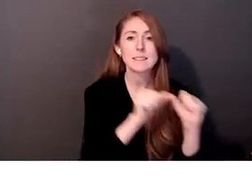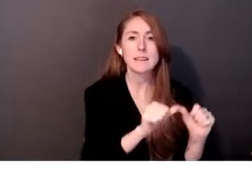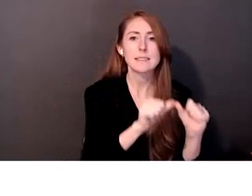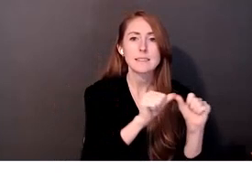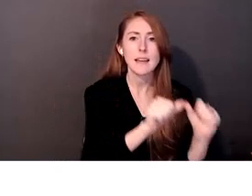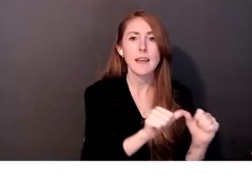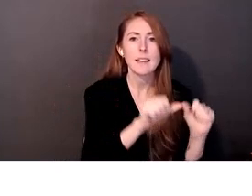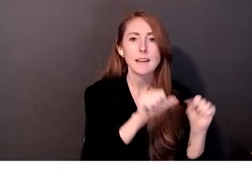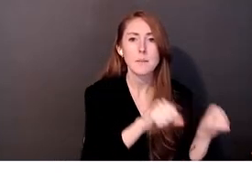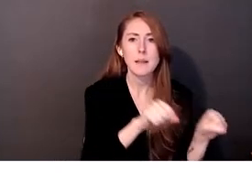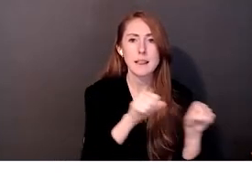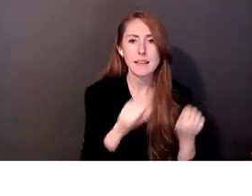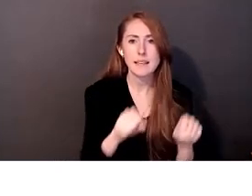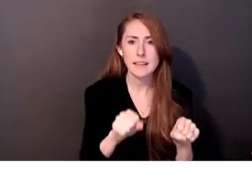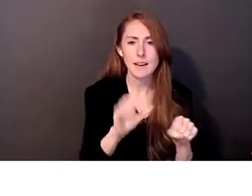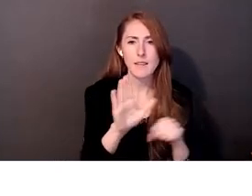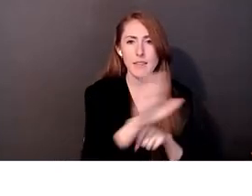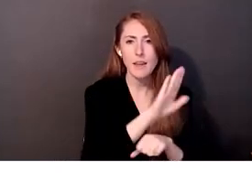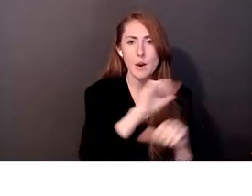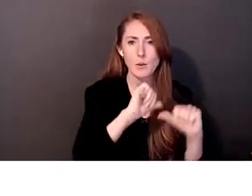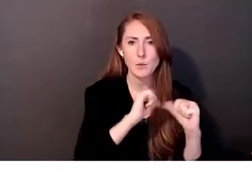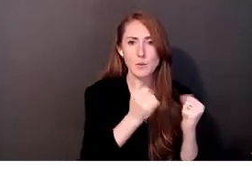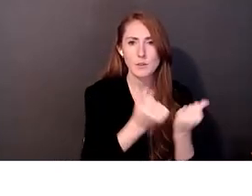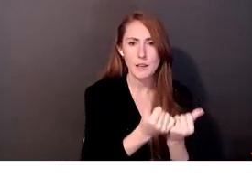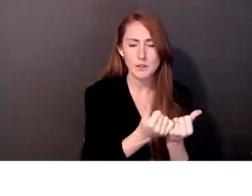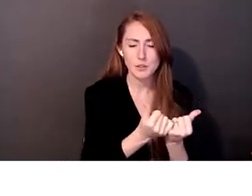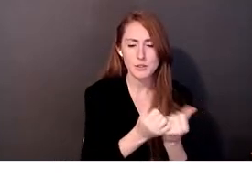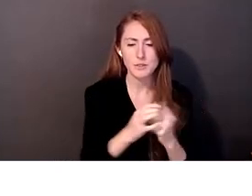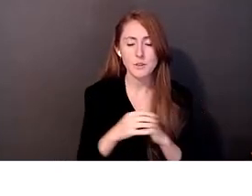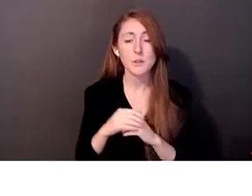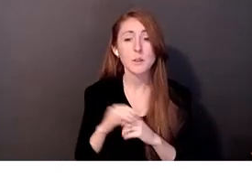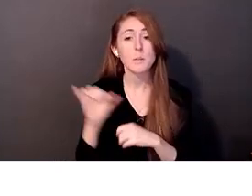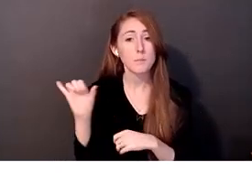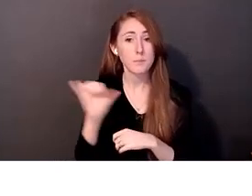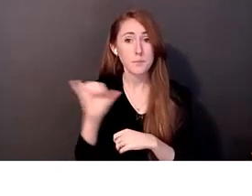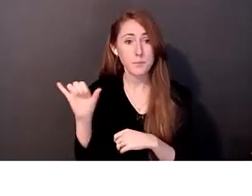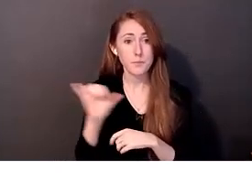They also have a place where they